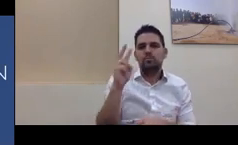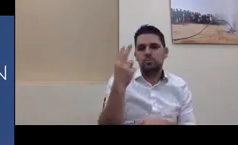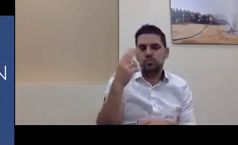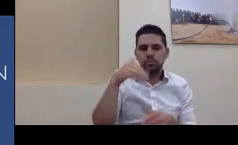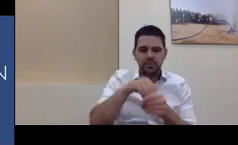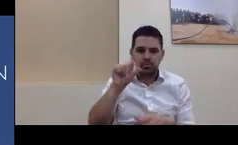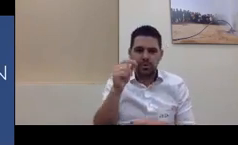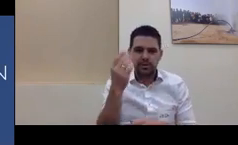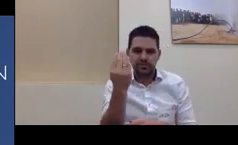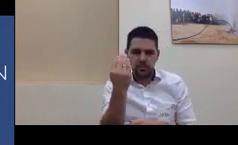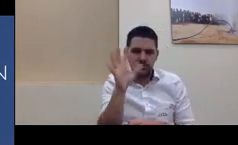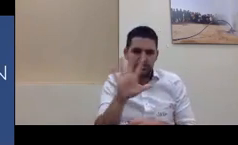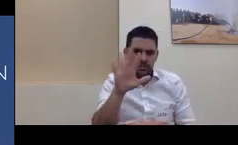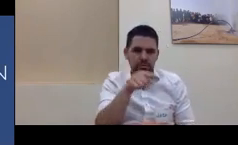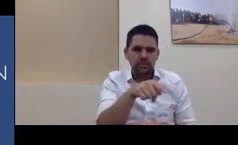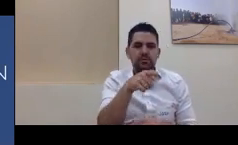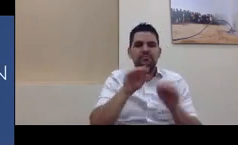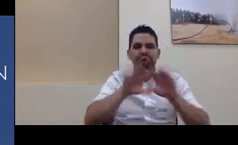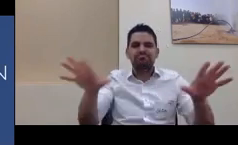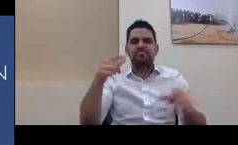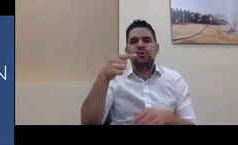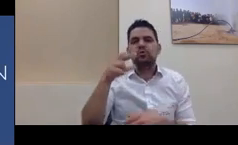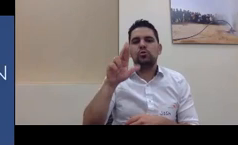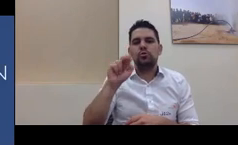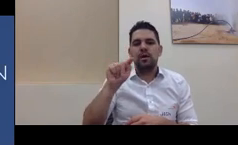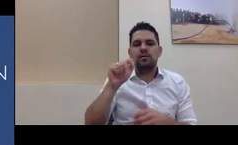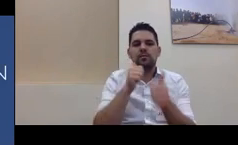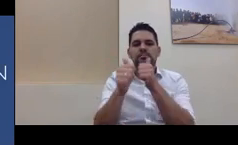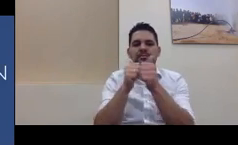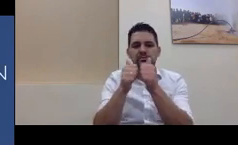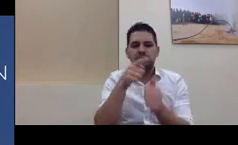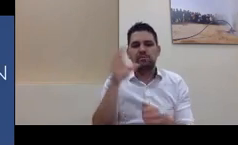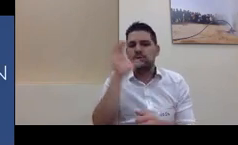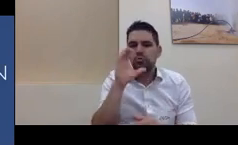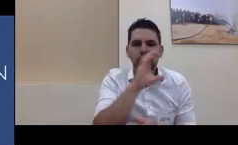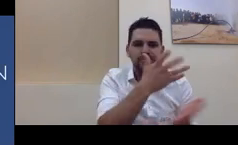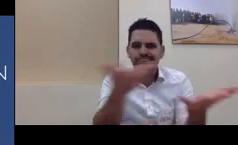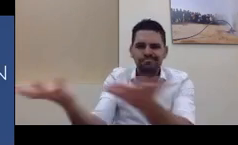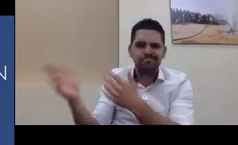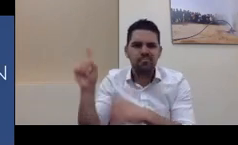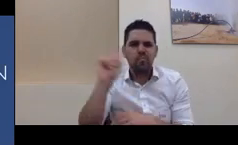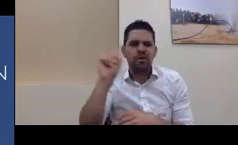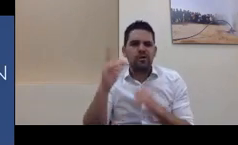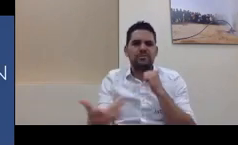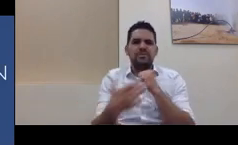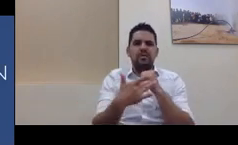we deployed grants in Round Two in 2014, a grant competition seeking